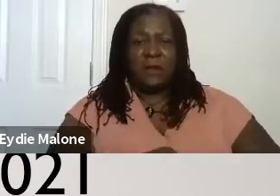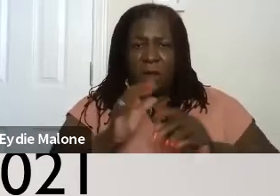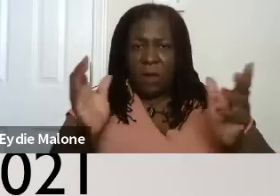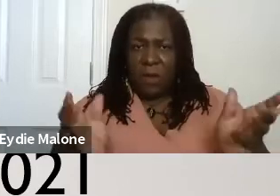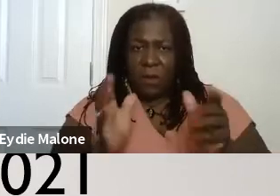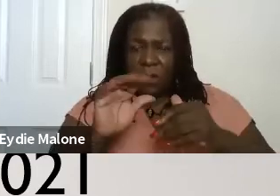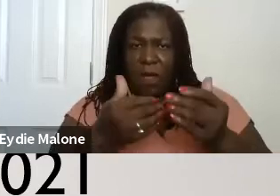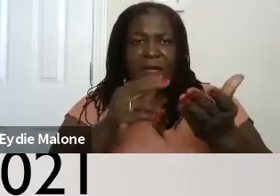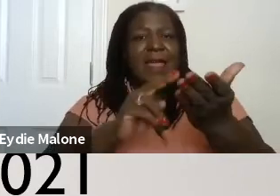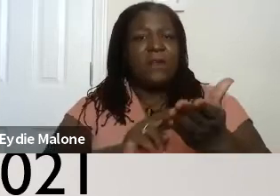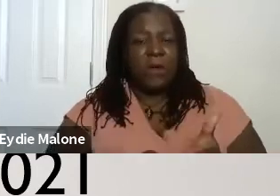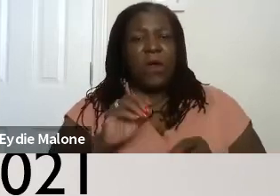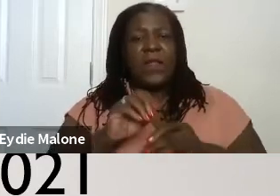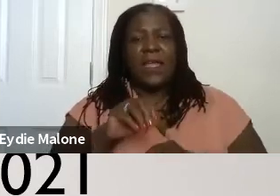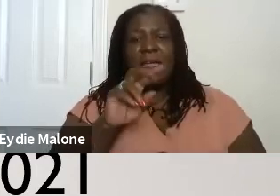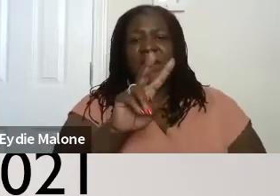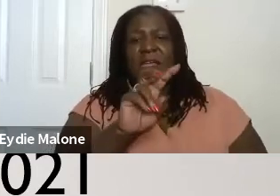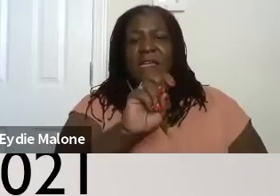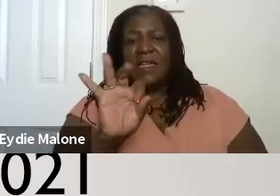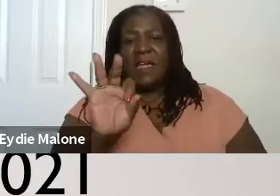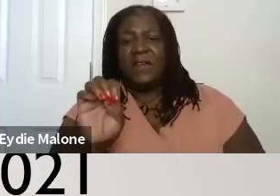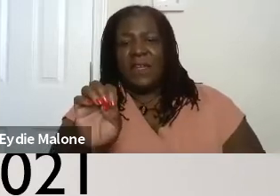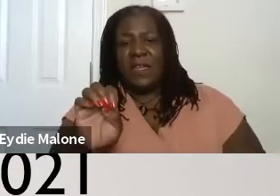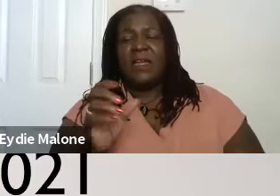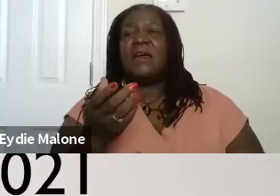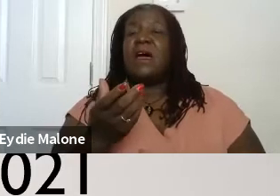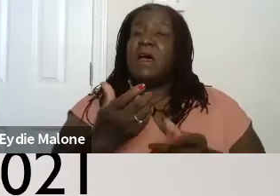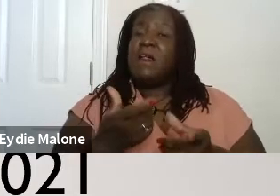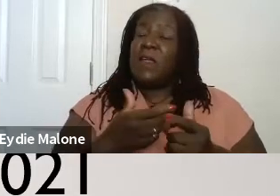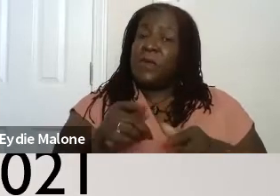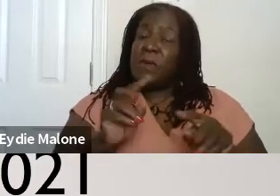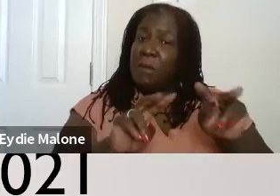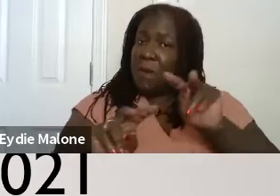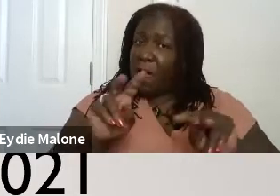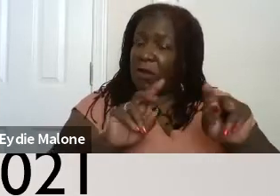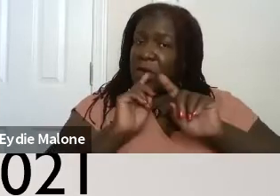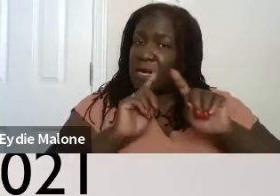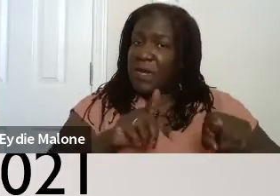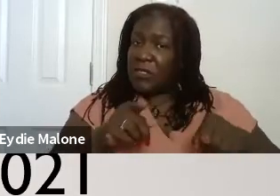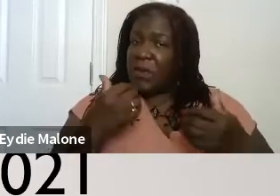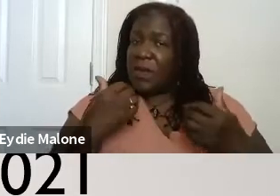V-safe after you've gotten vaccinated so you can monitor any reactions you have, and we